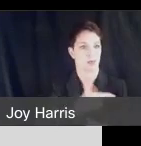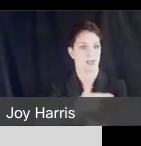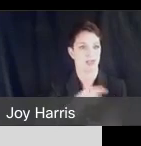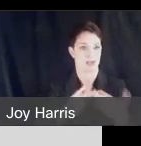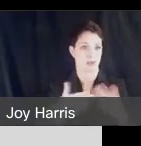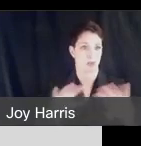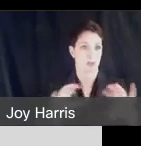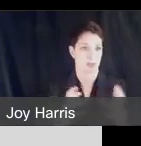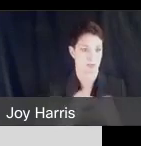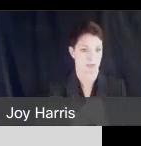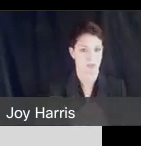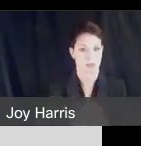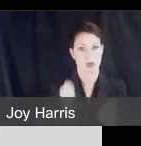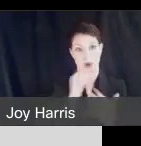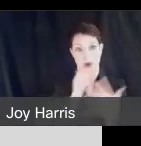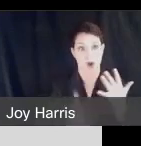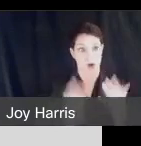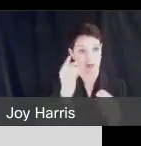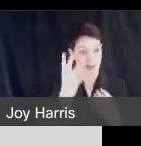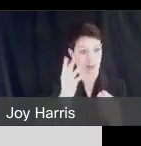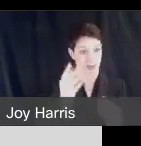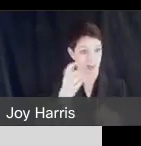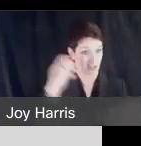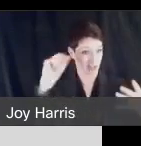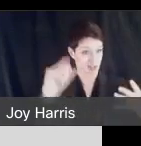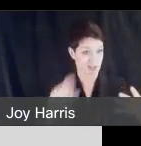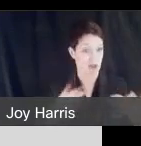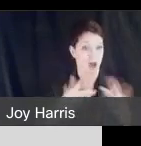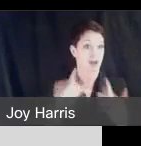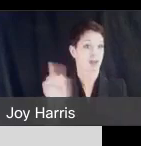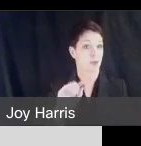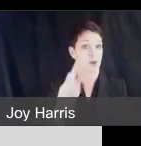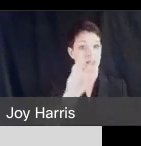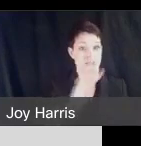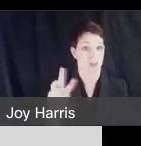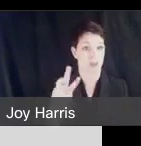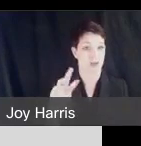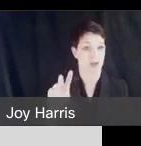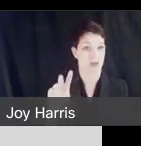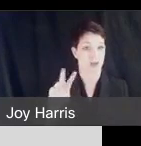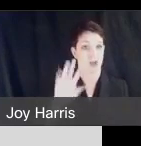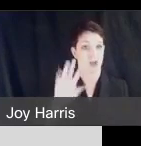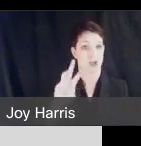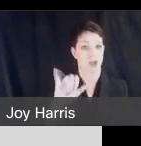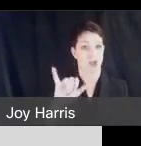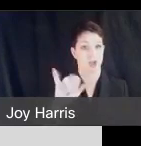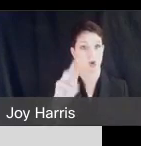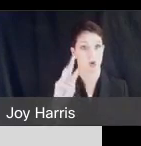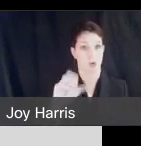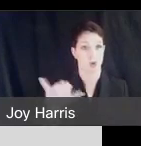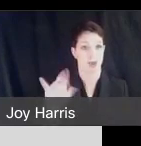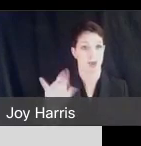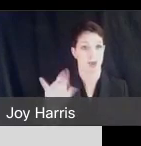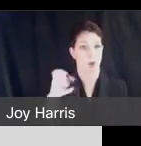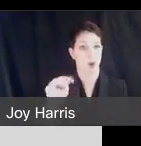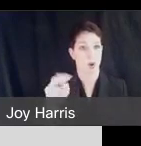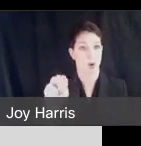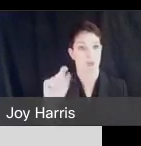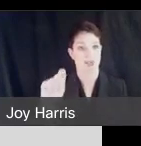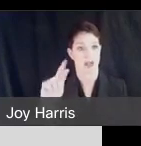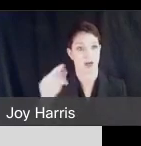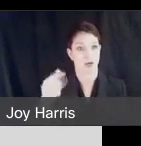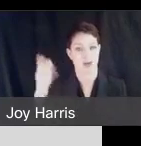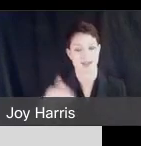All this information can be found online at www.yourwayhome.org/ERUC or